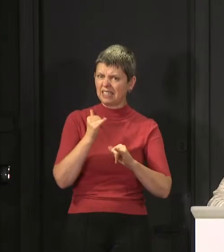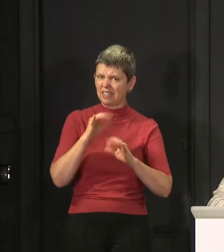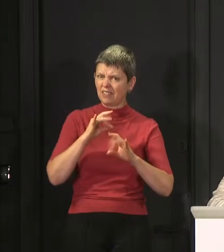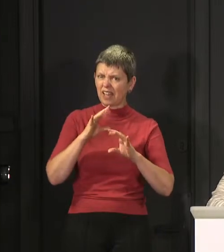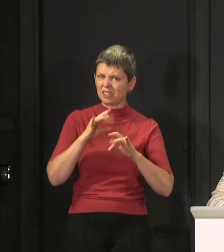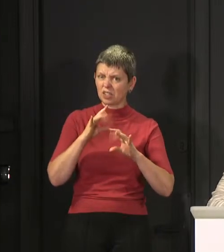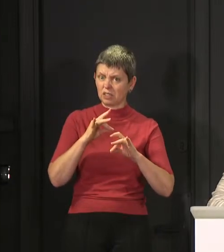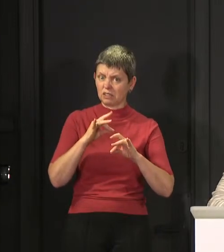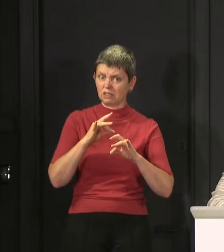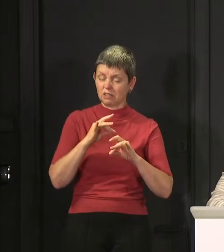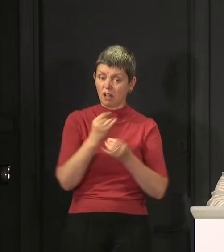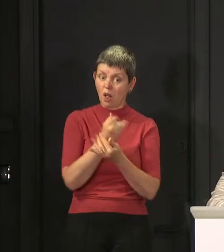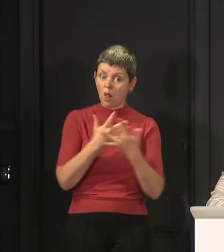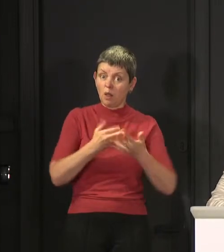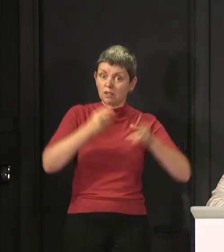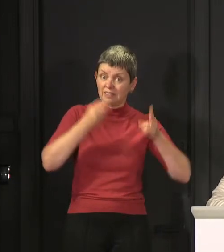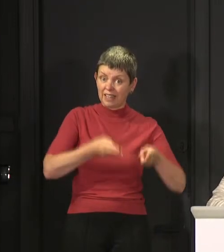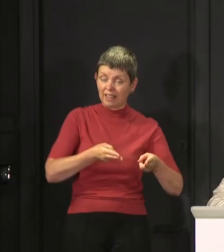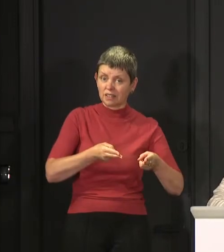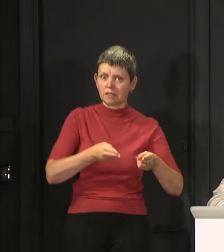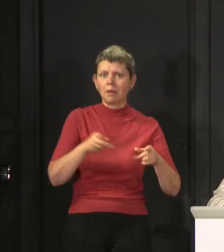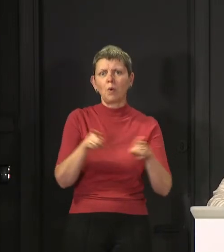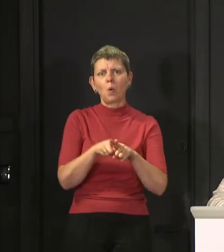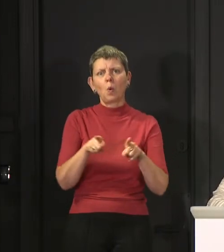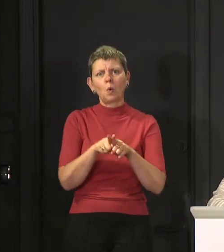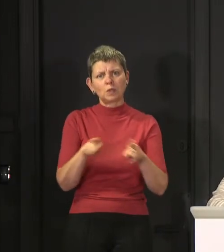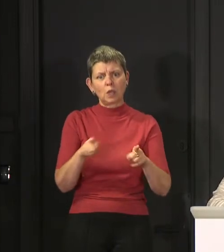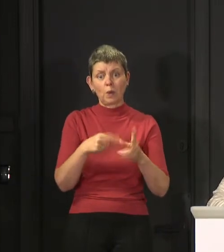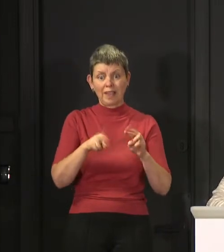categories, but we are also increasingly learning that it can leave people with other health